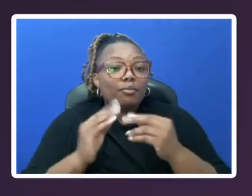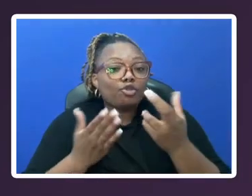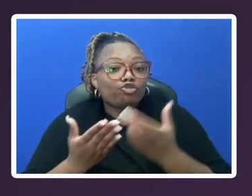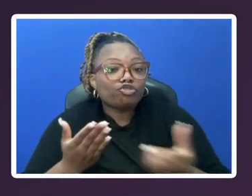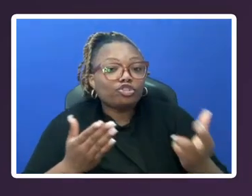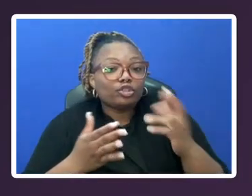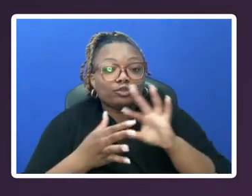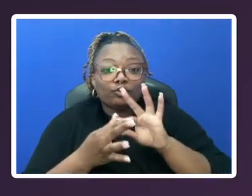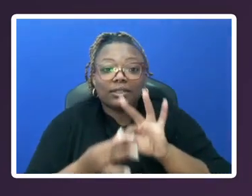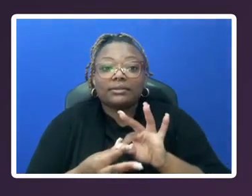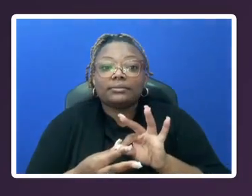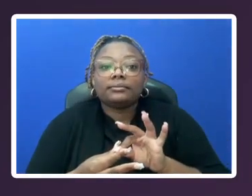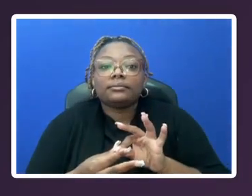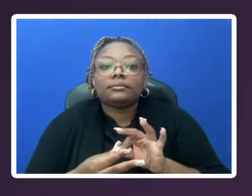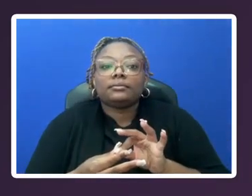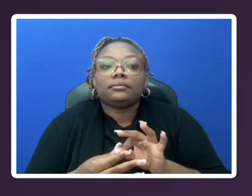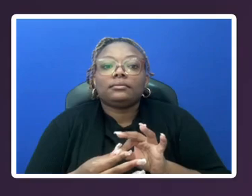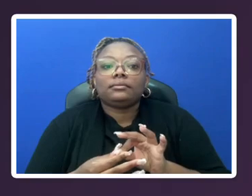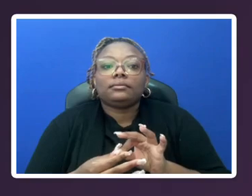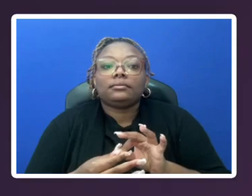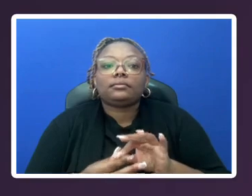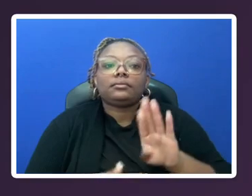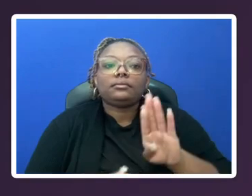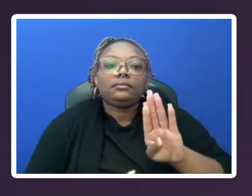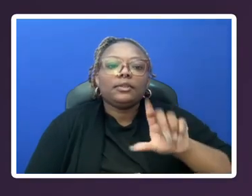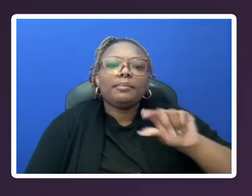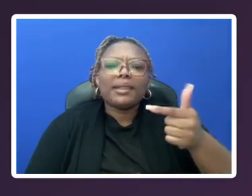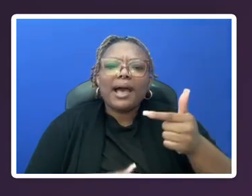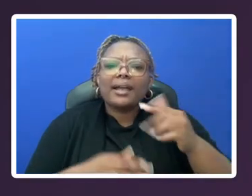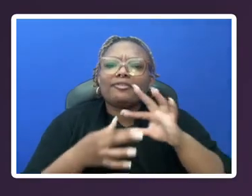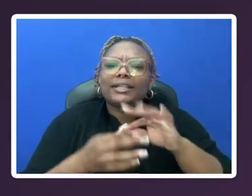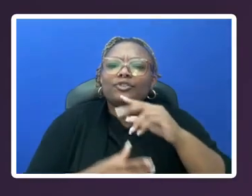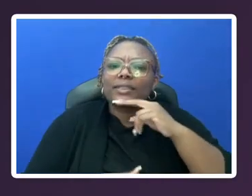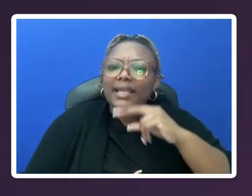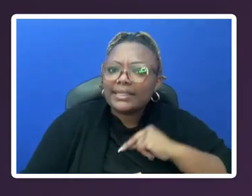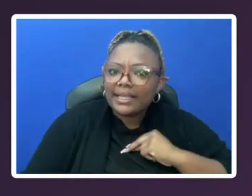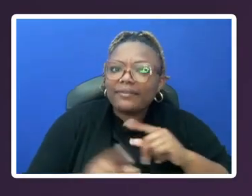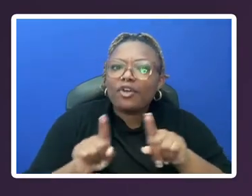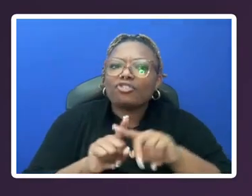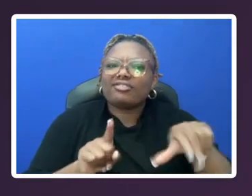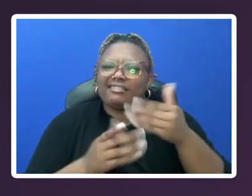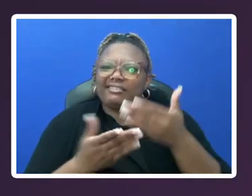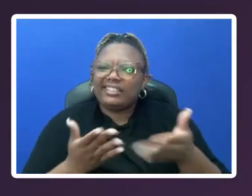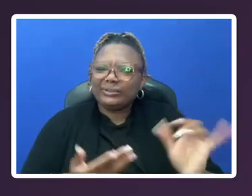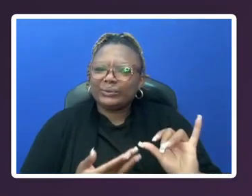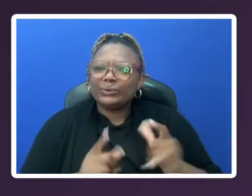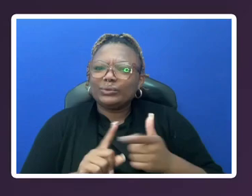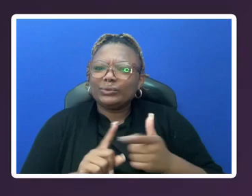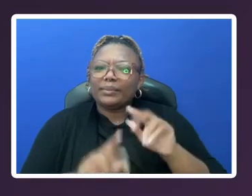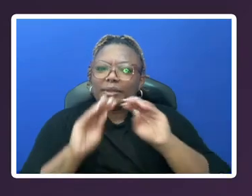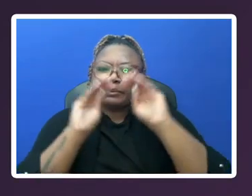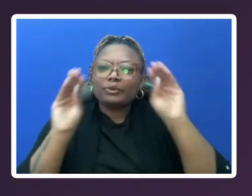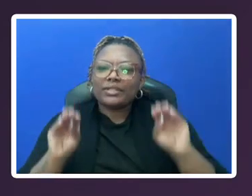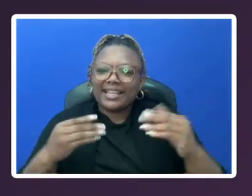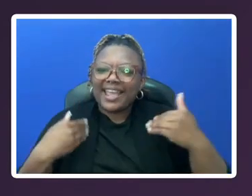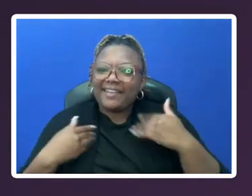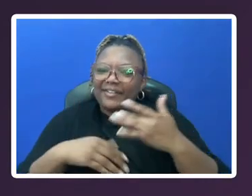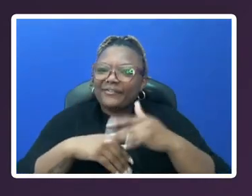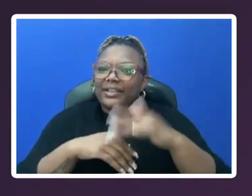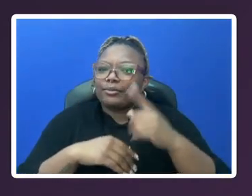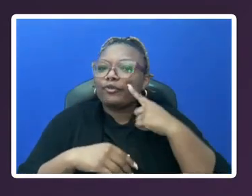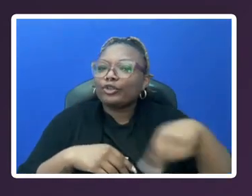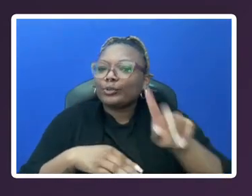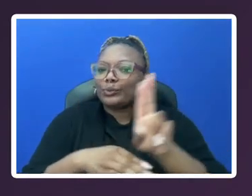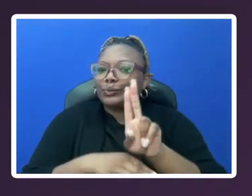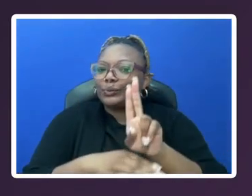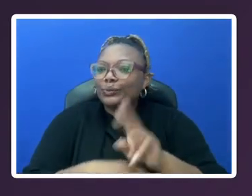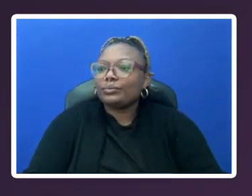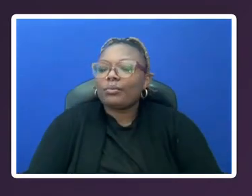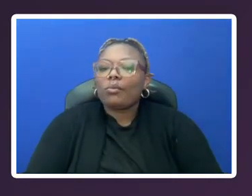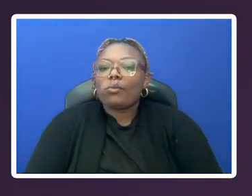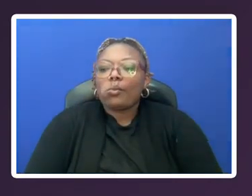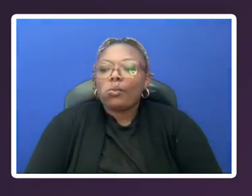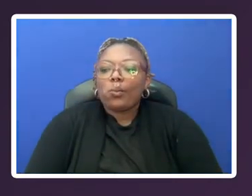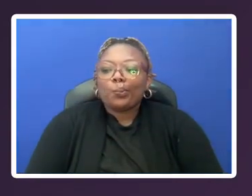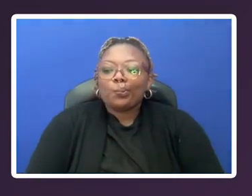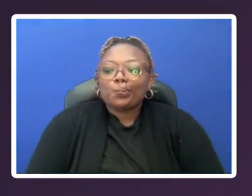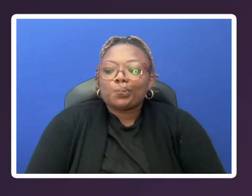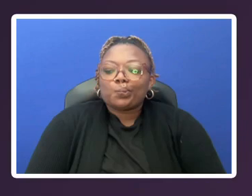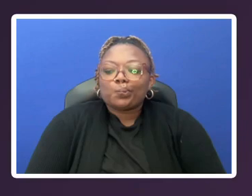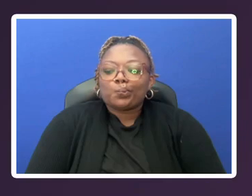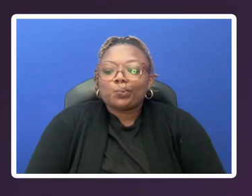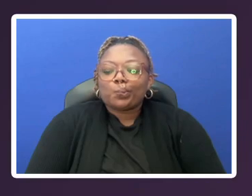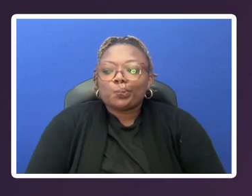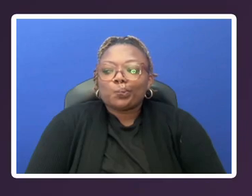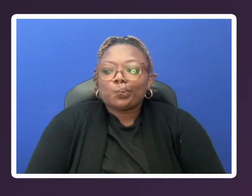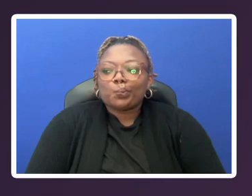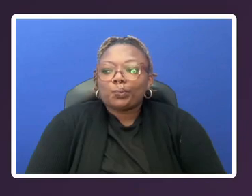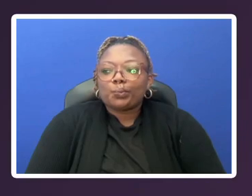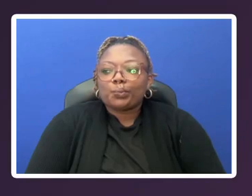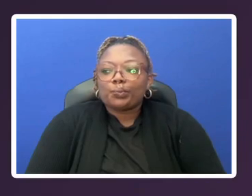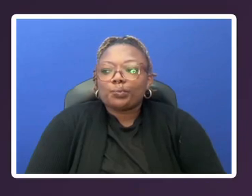think there's a blog on Thanksgiving and different things as well from the museum.